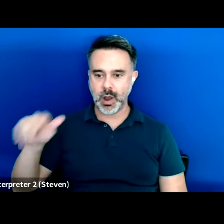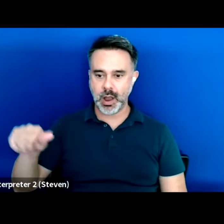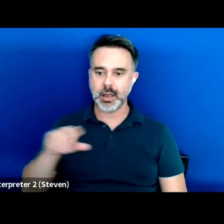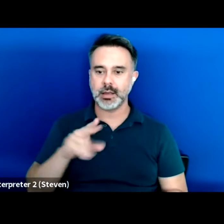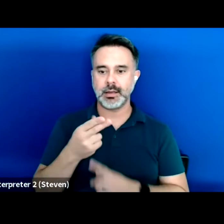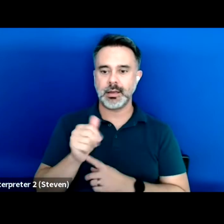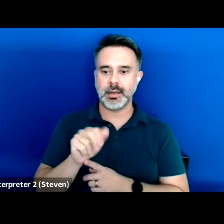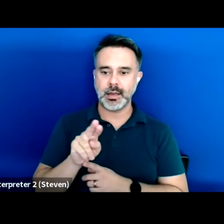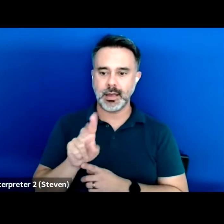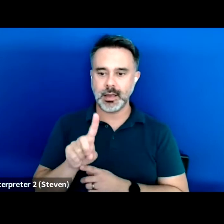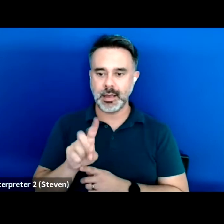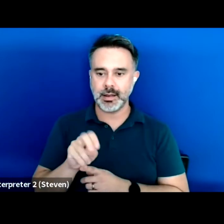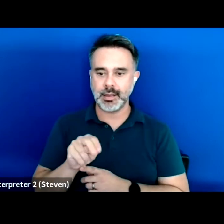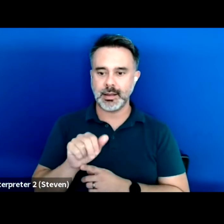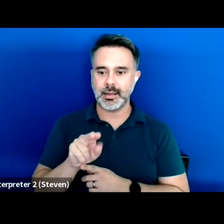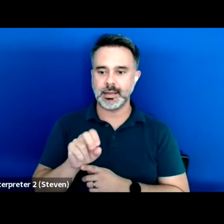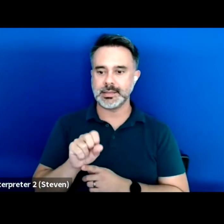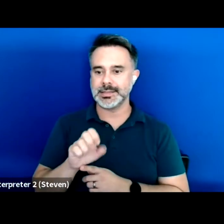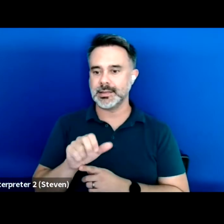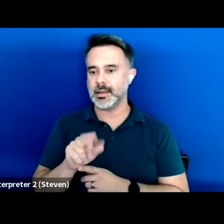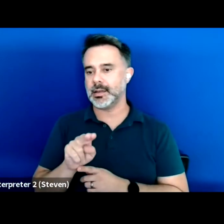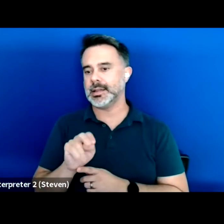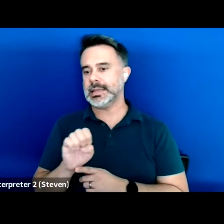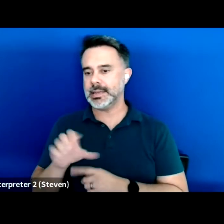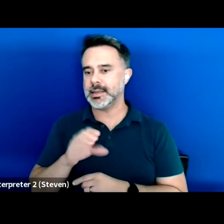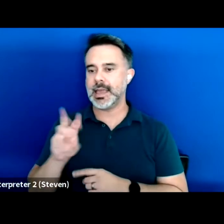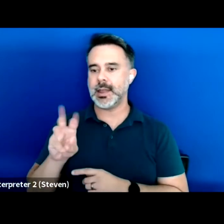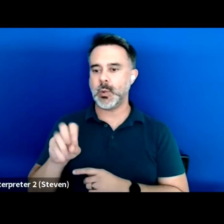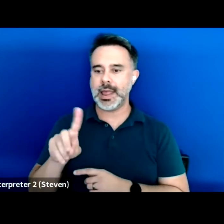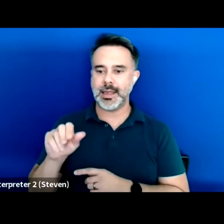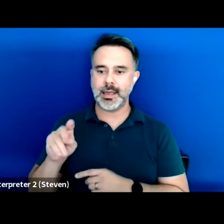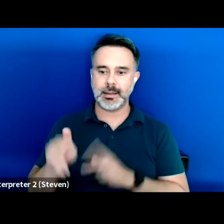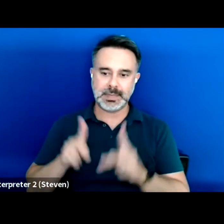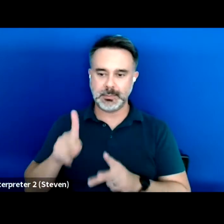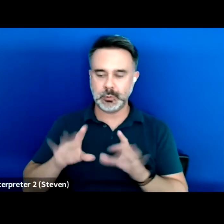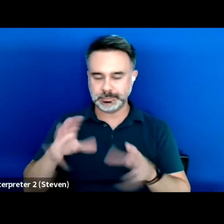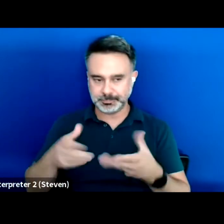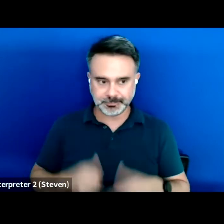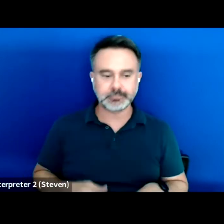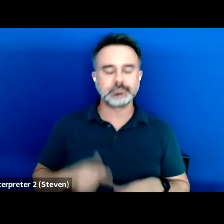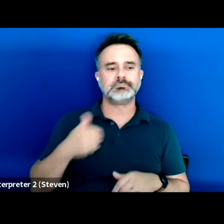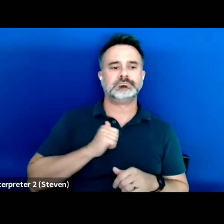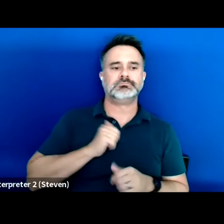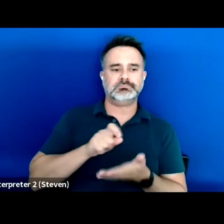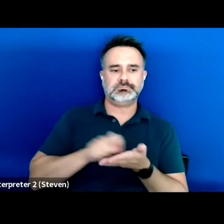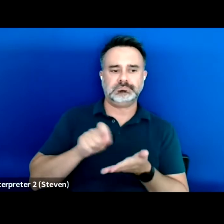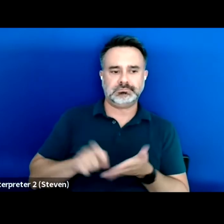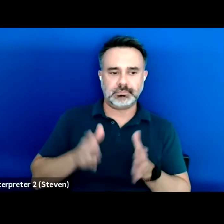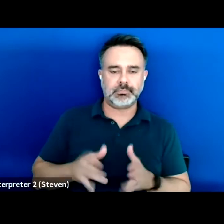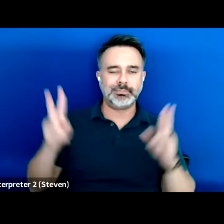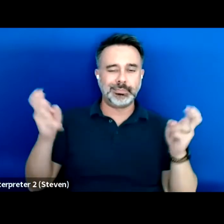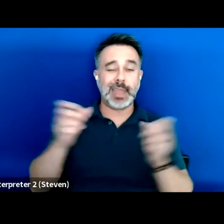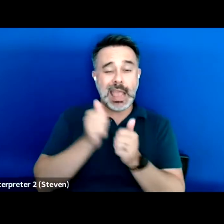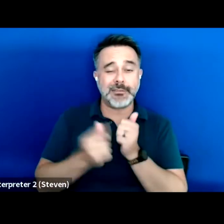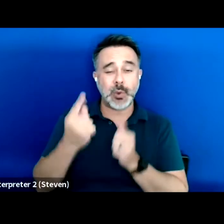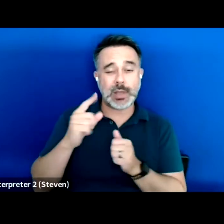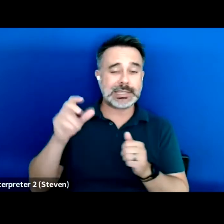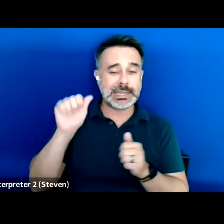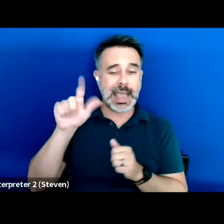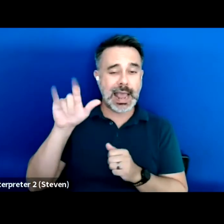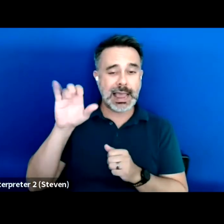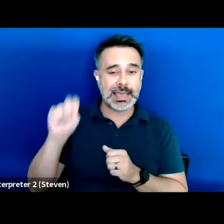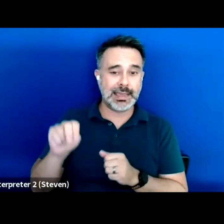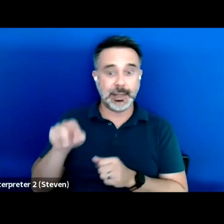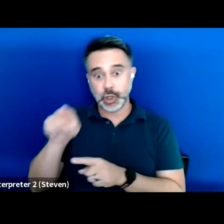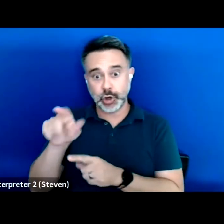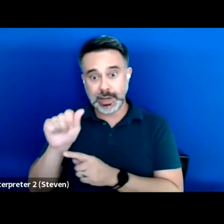I am wearing a black tank dress with a very fancy pink bow headpiece